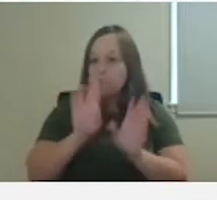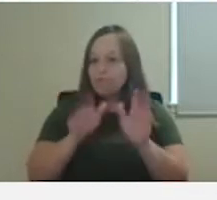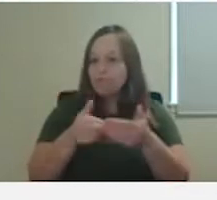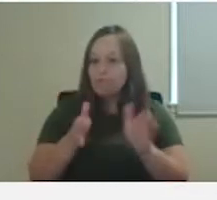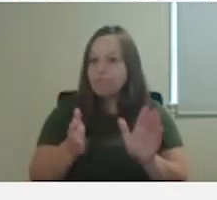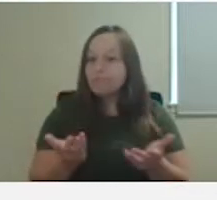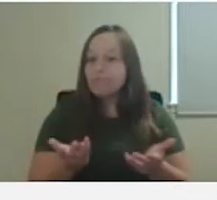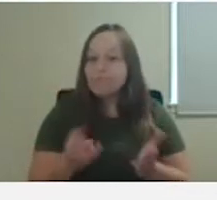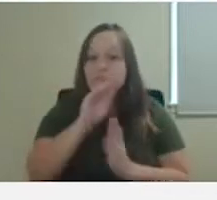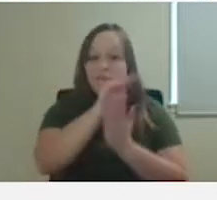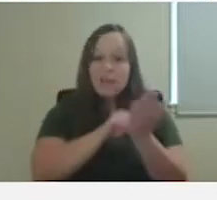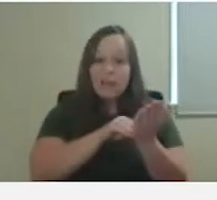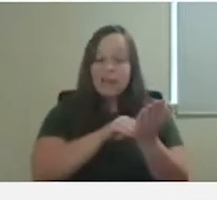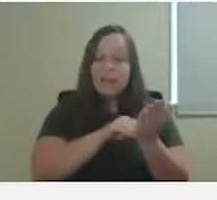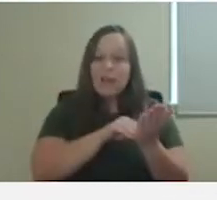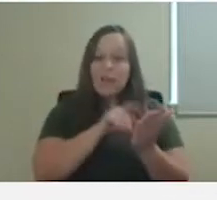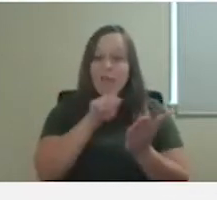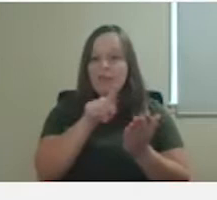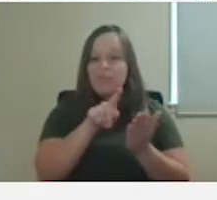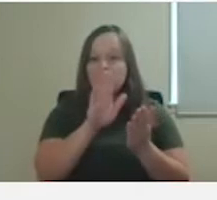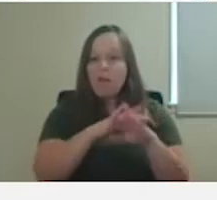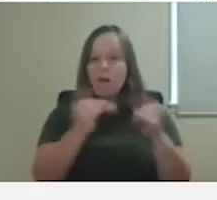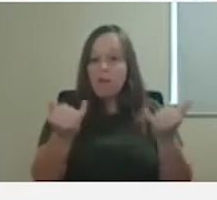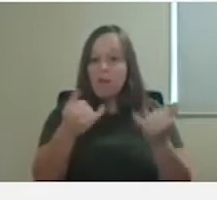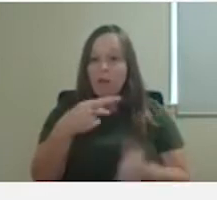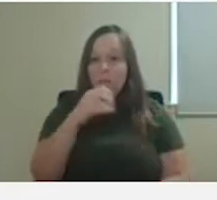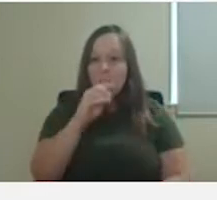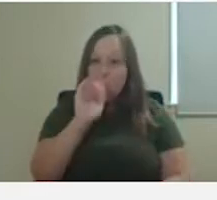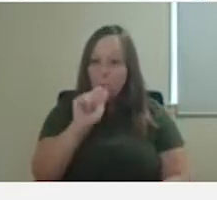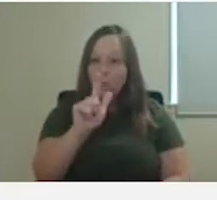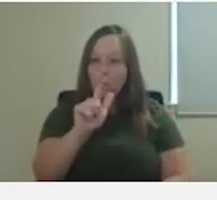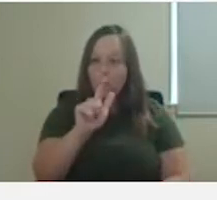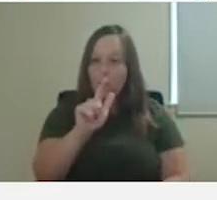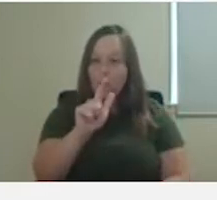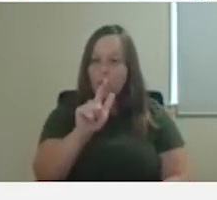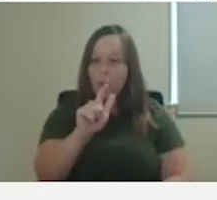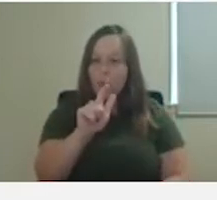Filling out this-- requesting an absentee ballot on this portal,